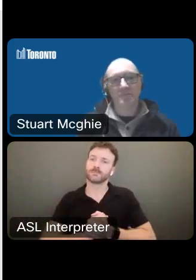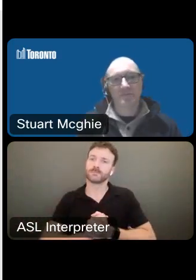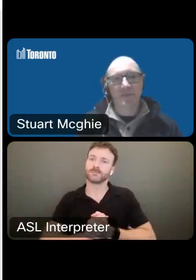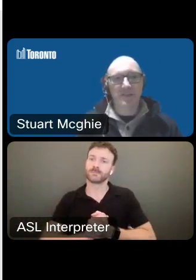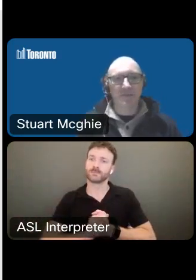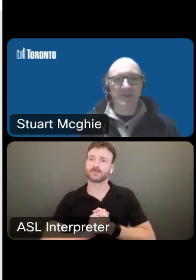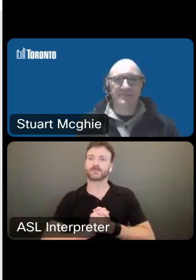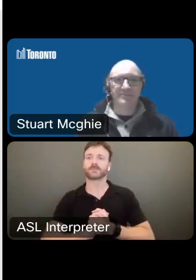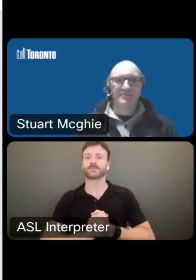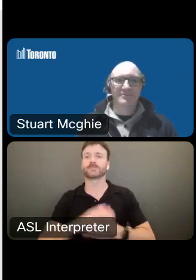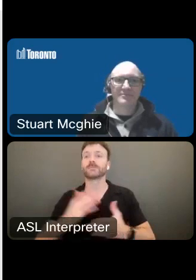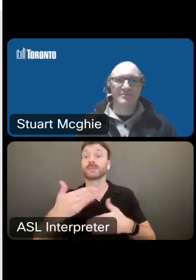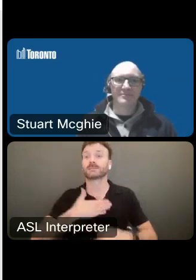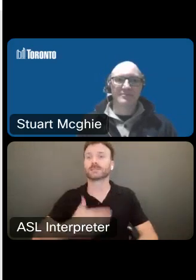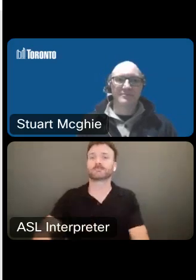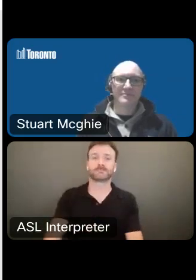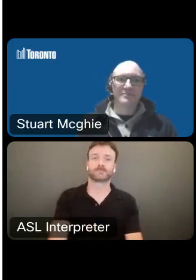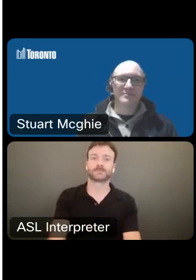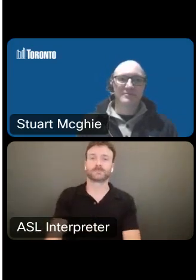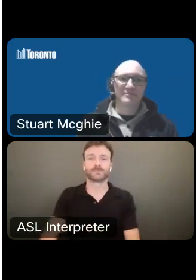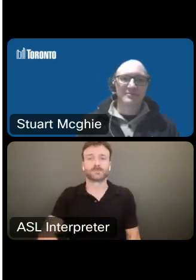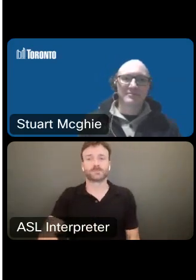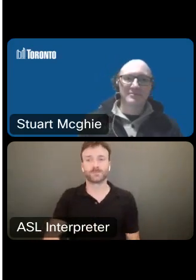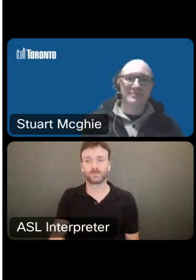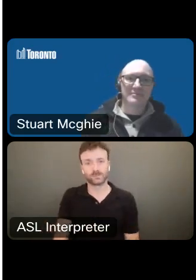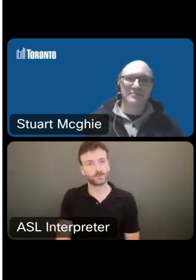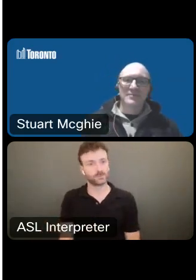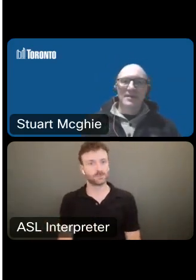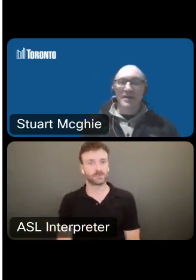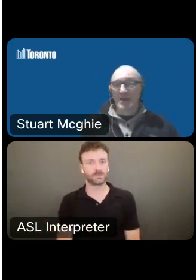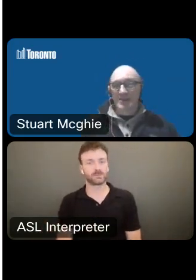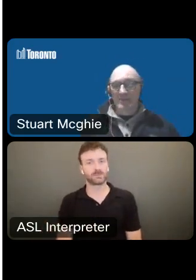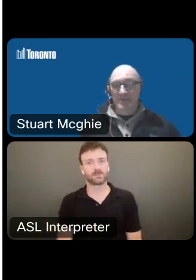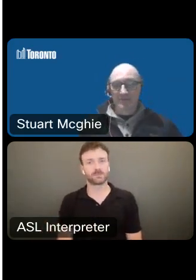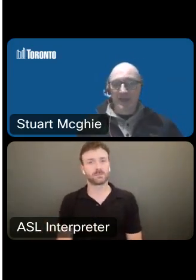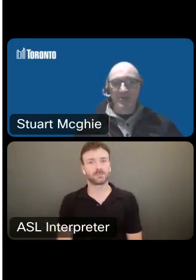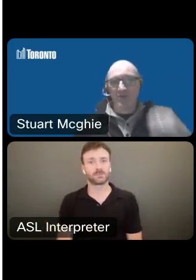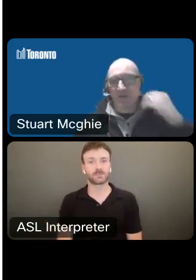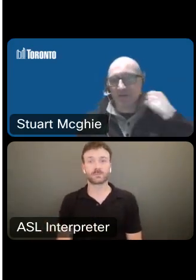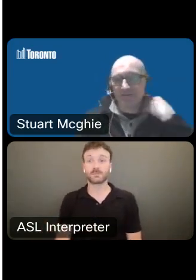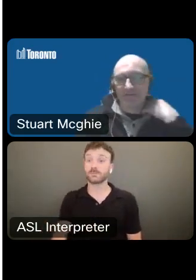Next slide, please. Next steps. Back to you, Roger.